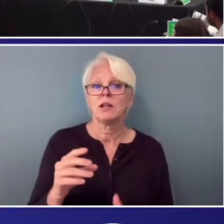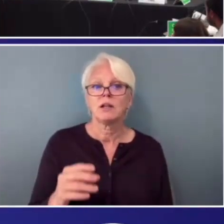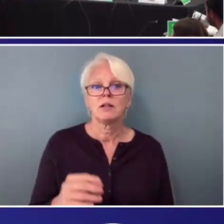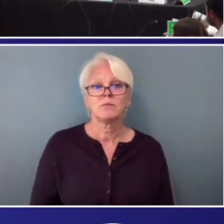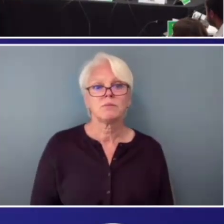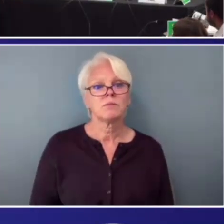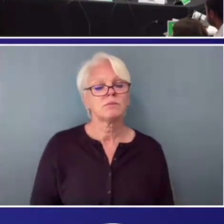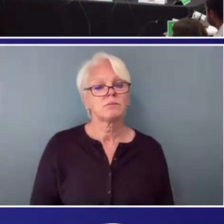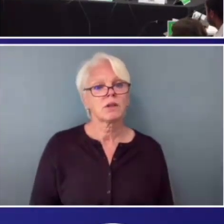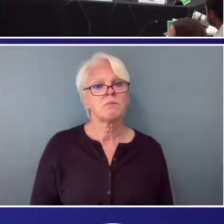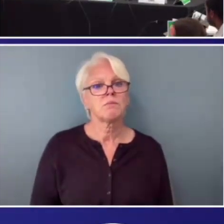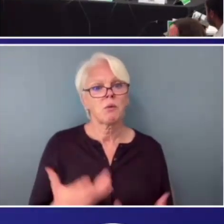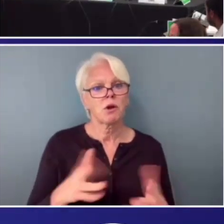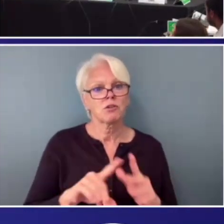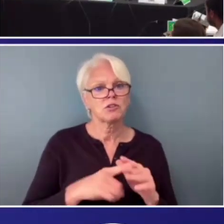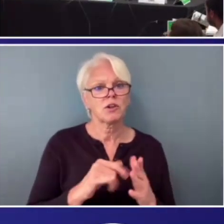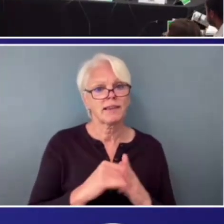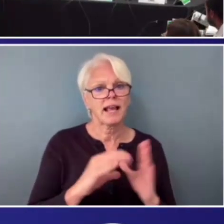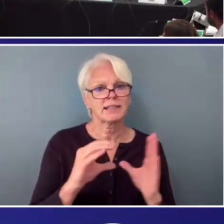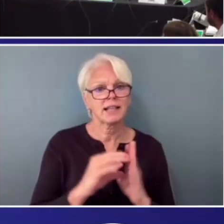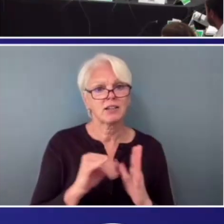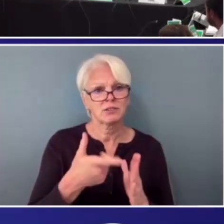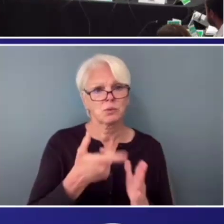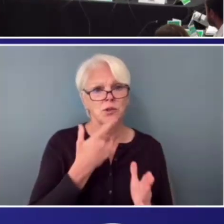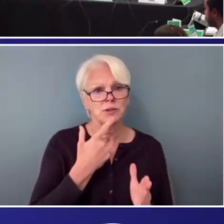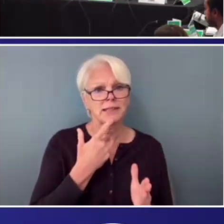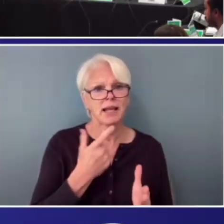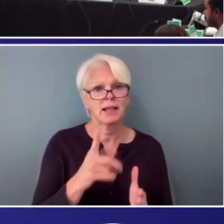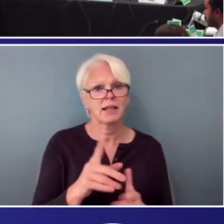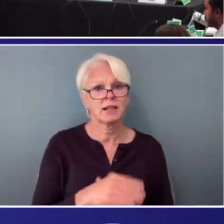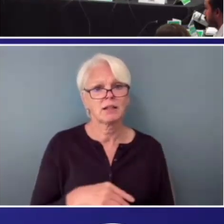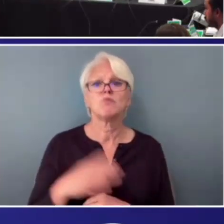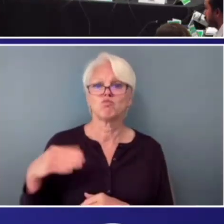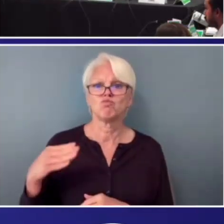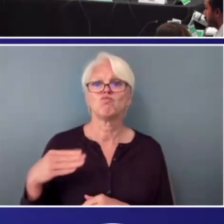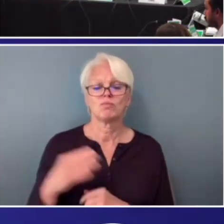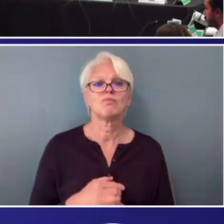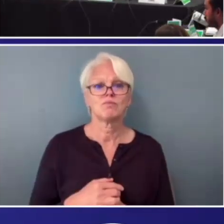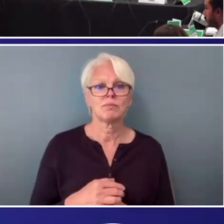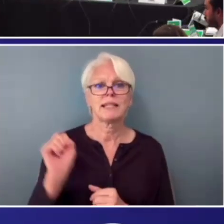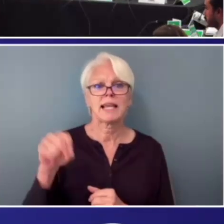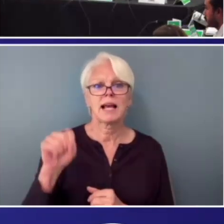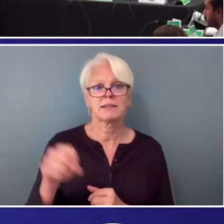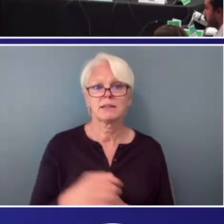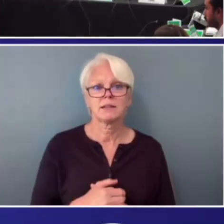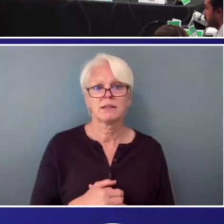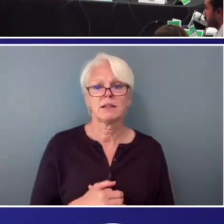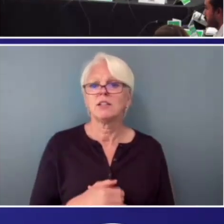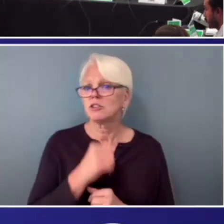We've already started that section is what you're saying. Yes. So it wouldn't -- it would not be a time to switch.